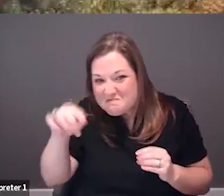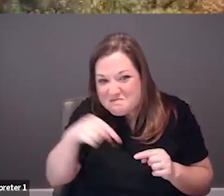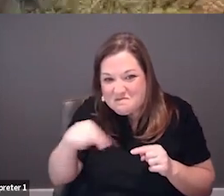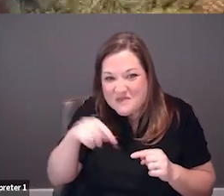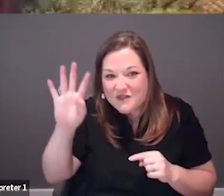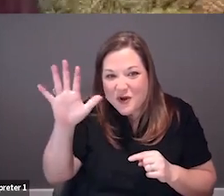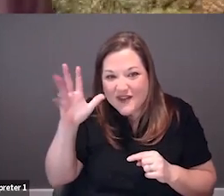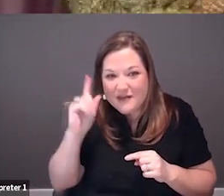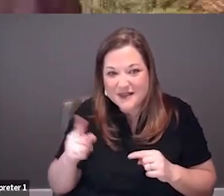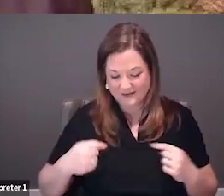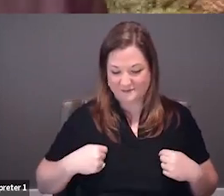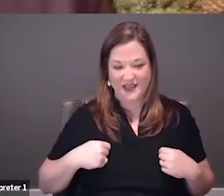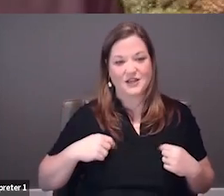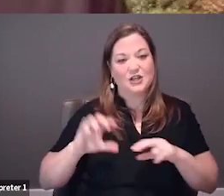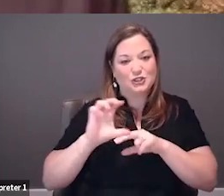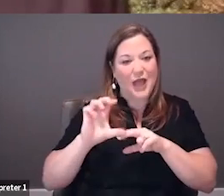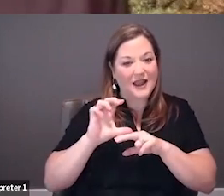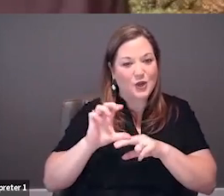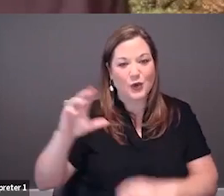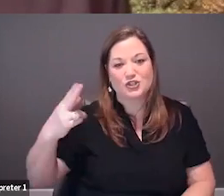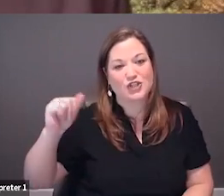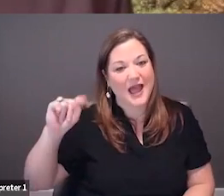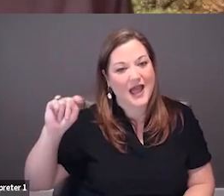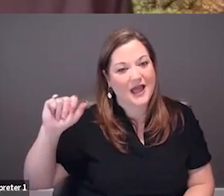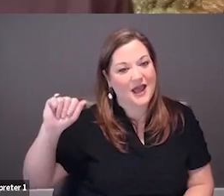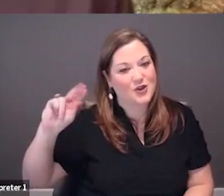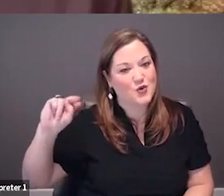I'm in the Chattanooga area. Hello to everybody.